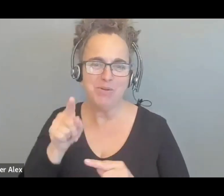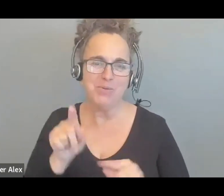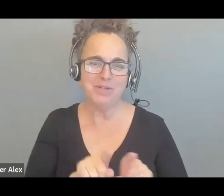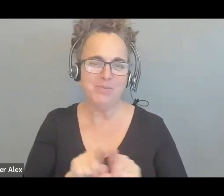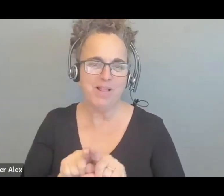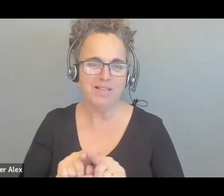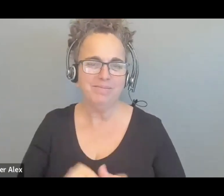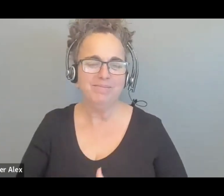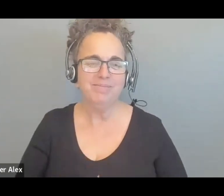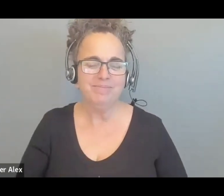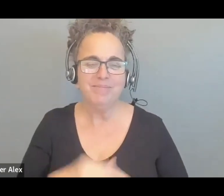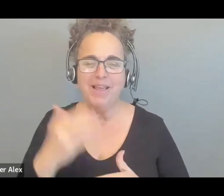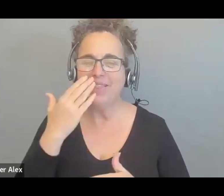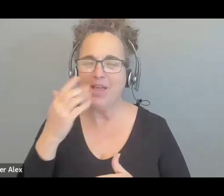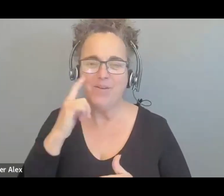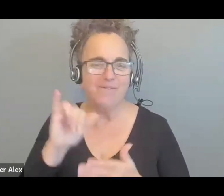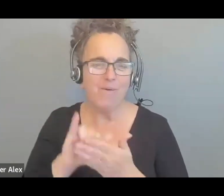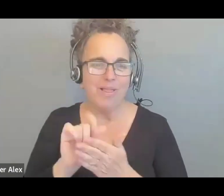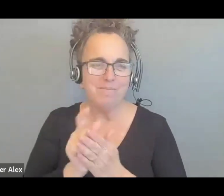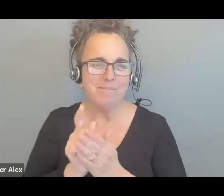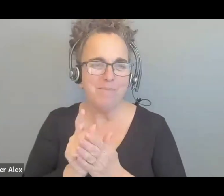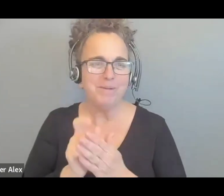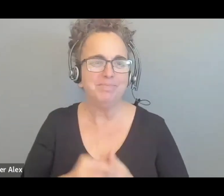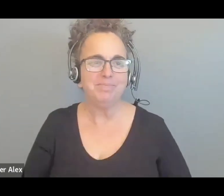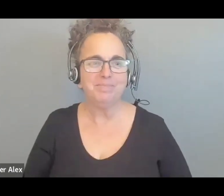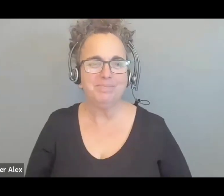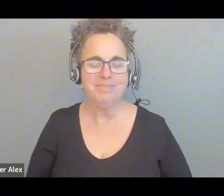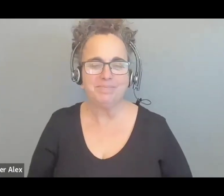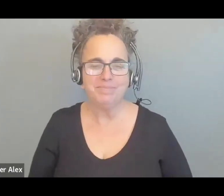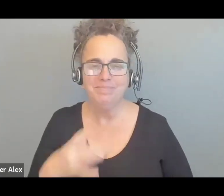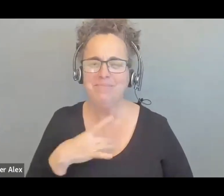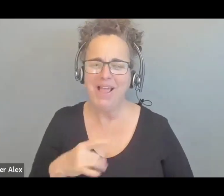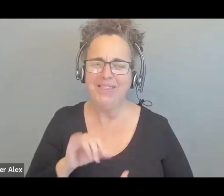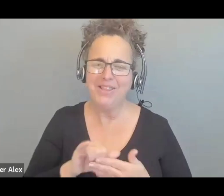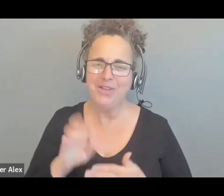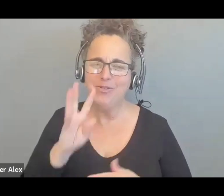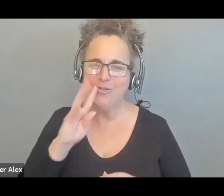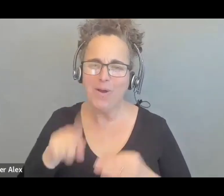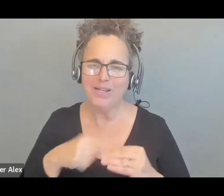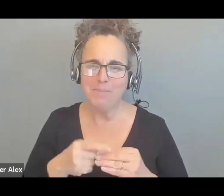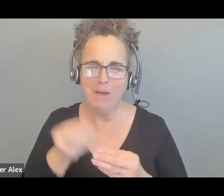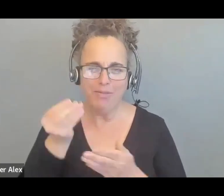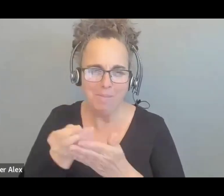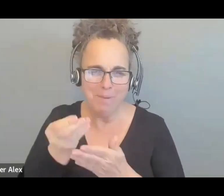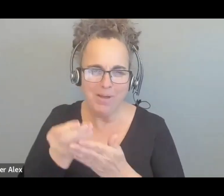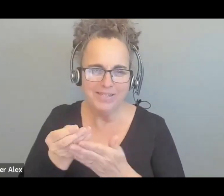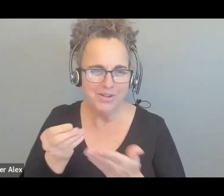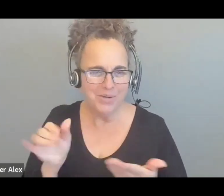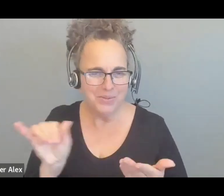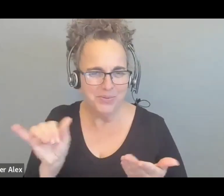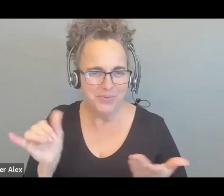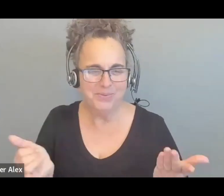and thank you for that. I, I like that you talk about like the monetary side too, right? Like, and,